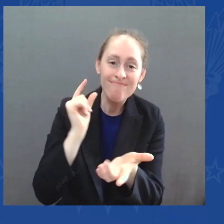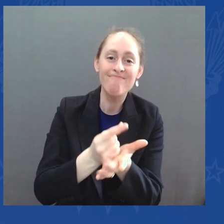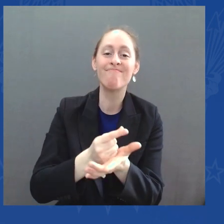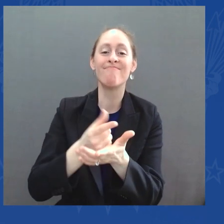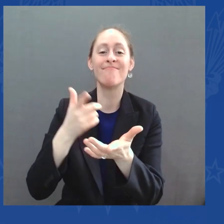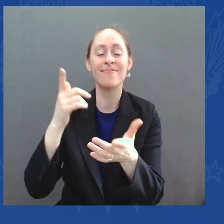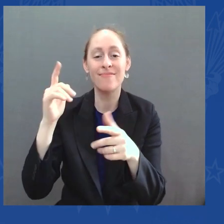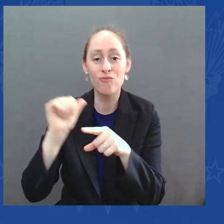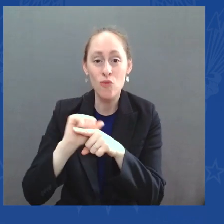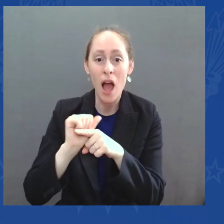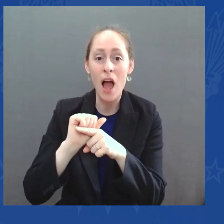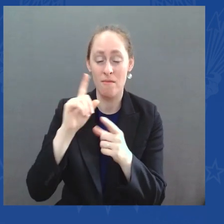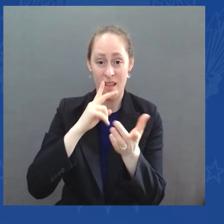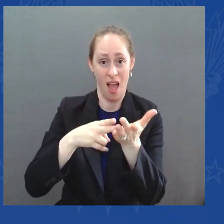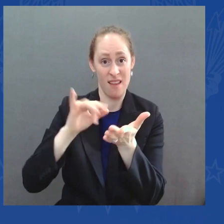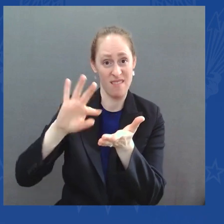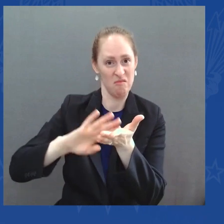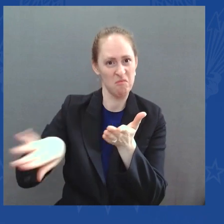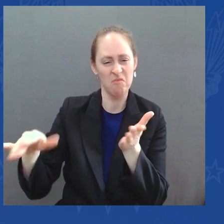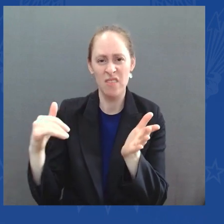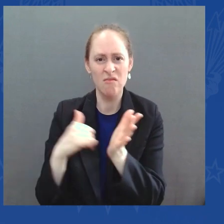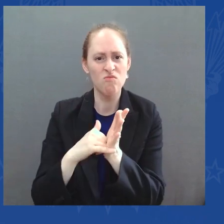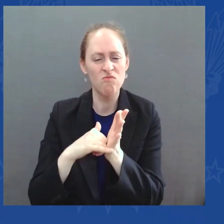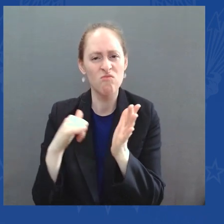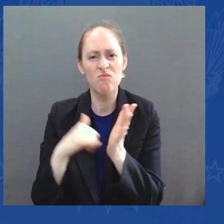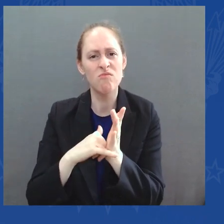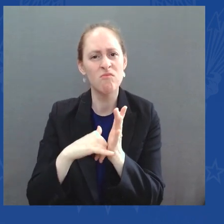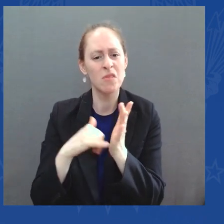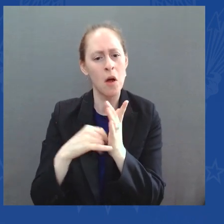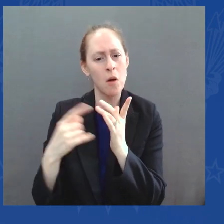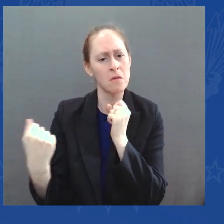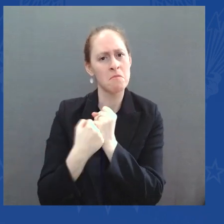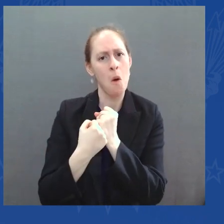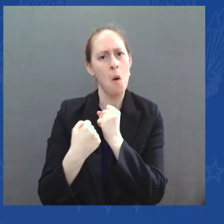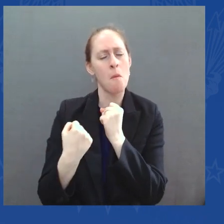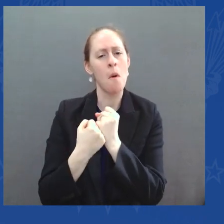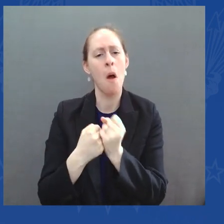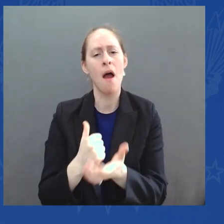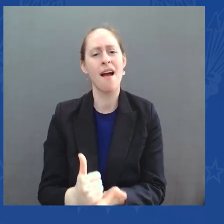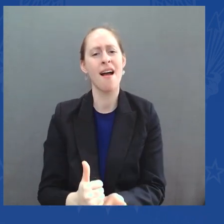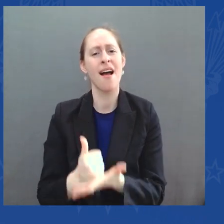and I'm so happy that we did this together as a thank you.